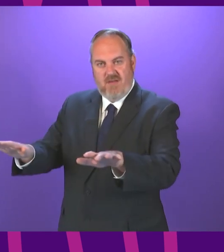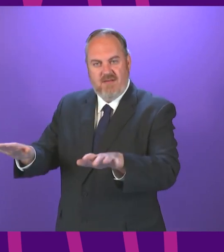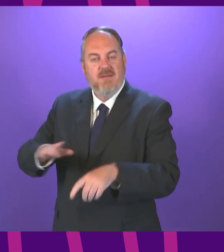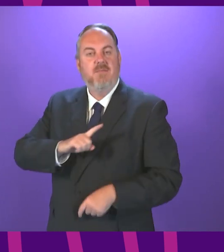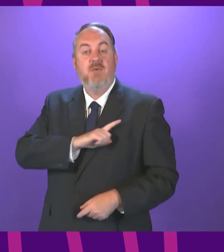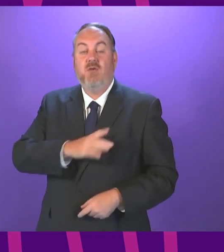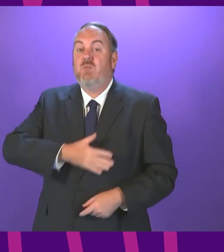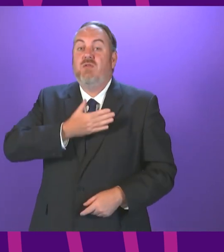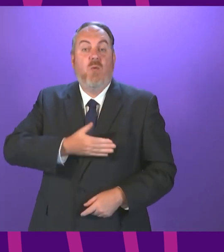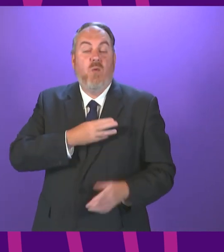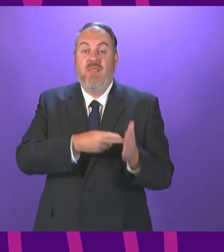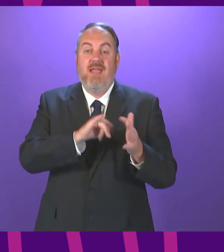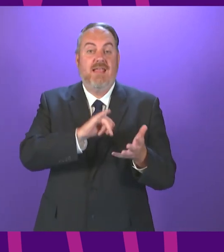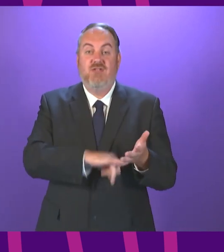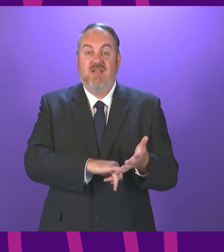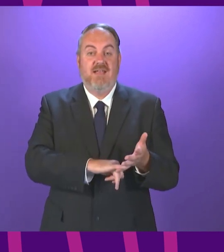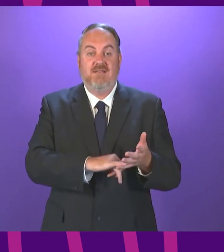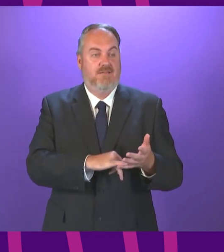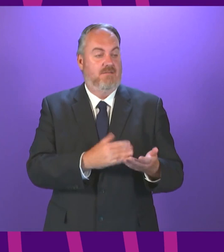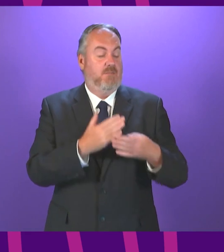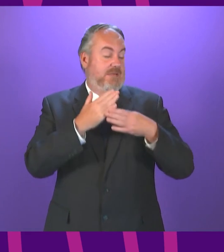test and protect and the other parts of our system accordingly.